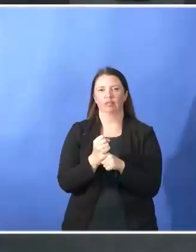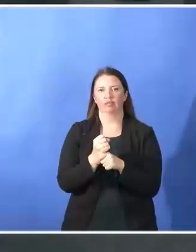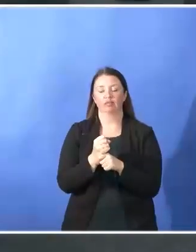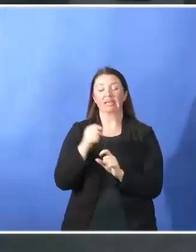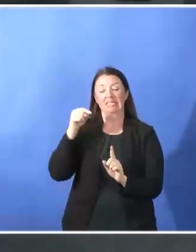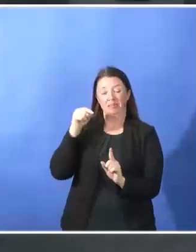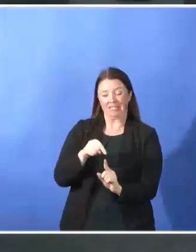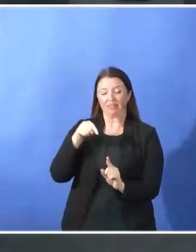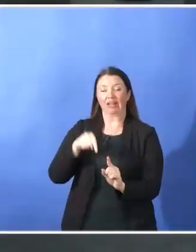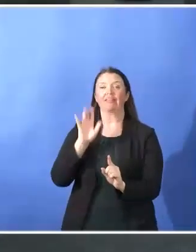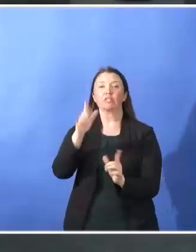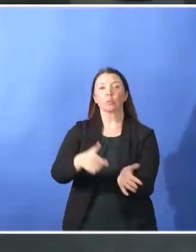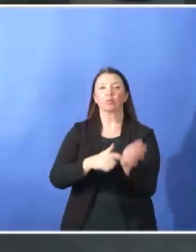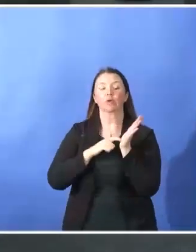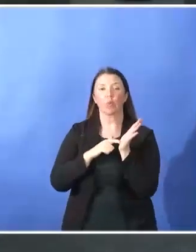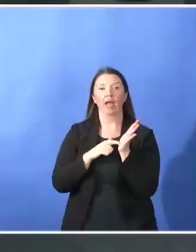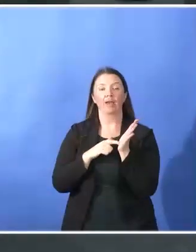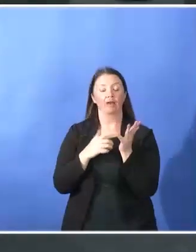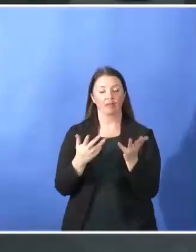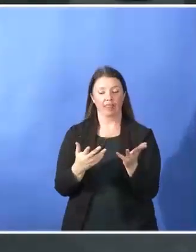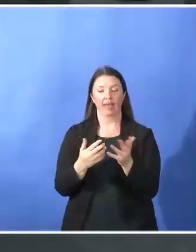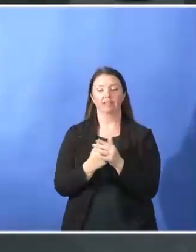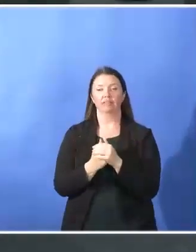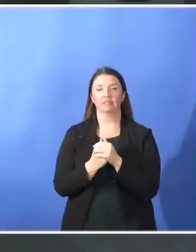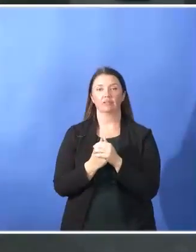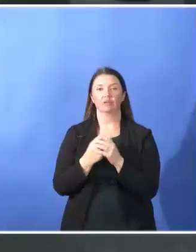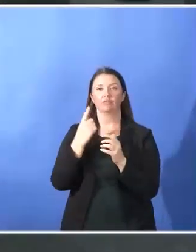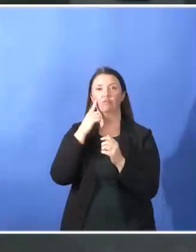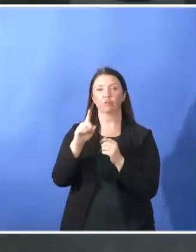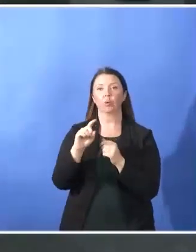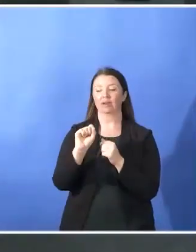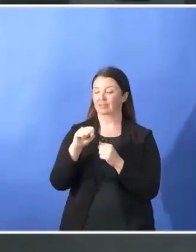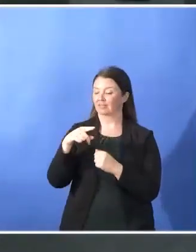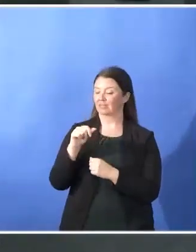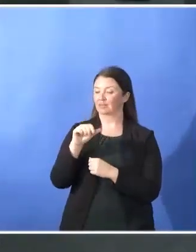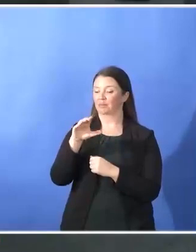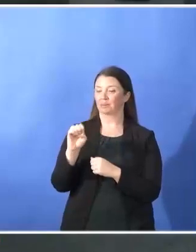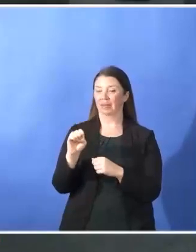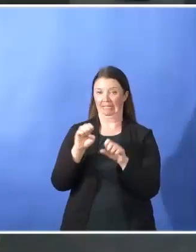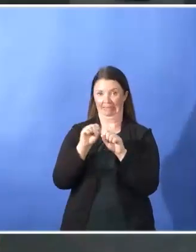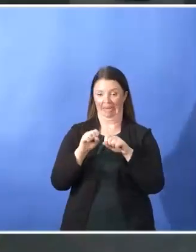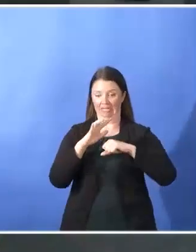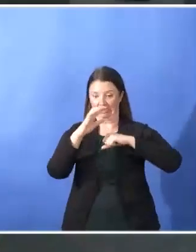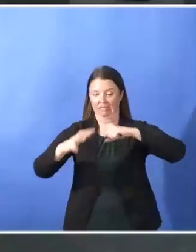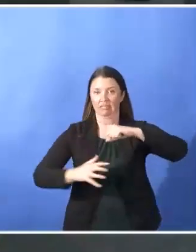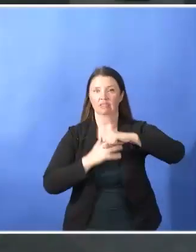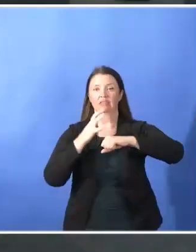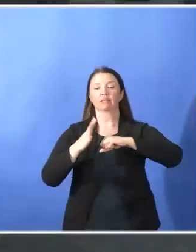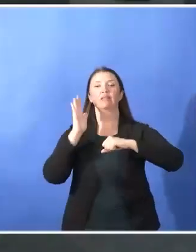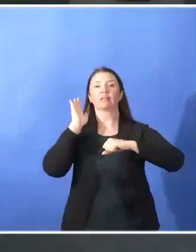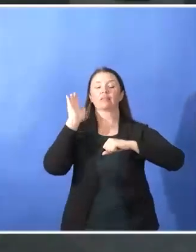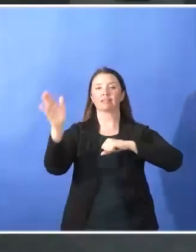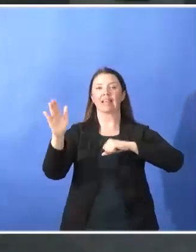STATIONS NEARING THEIR MISSION AND PASSING THROUGH LOW ORTHO